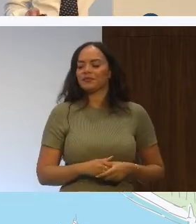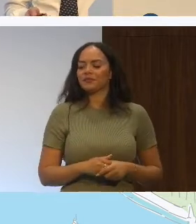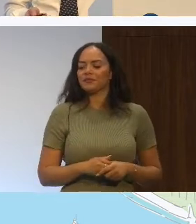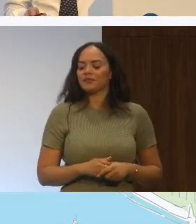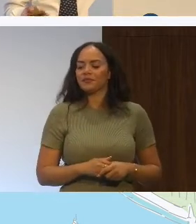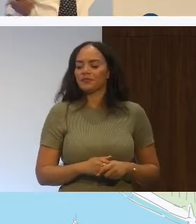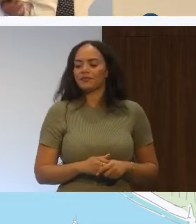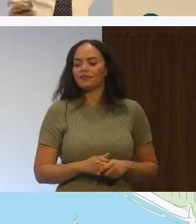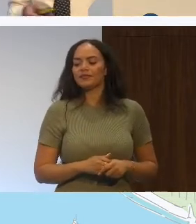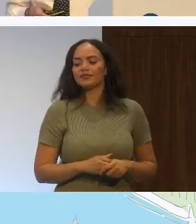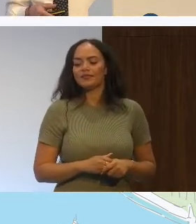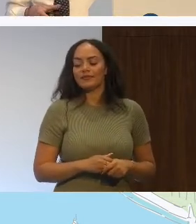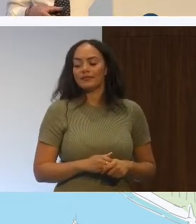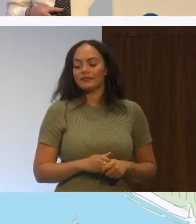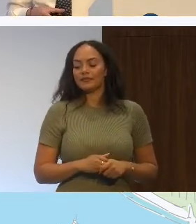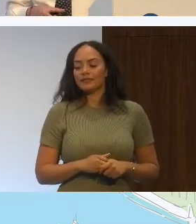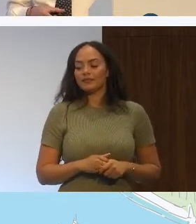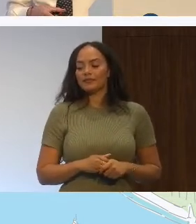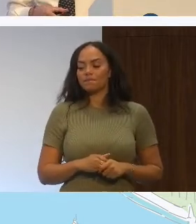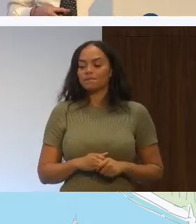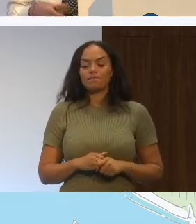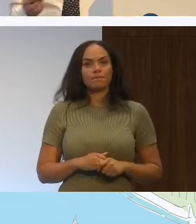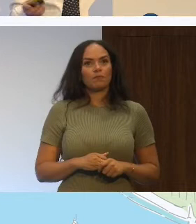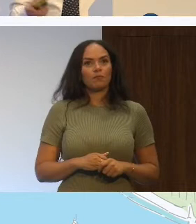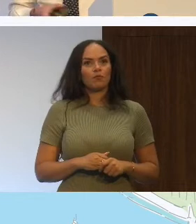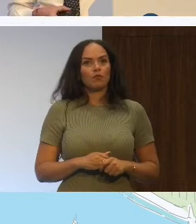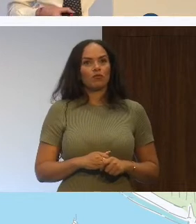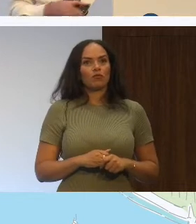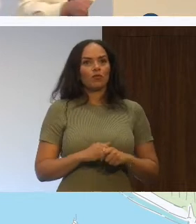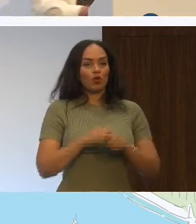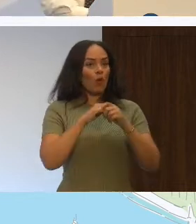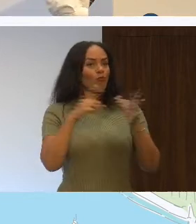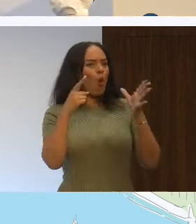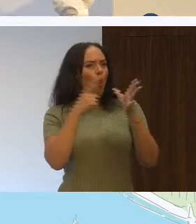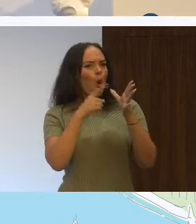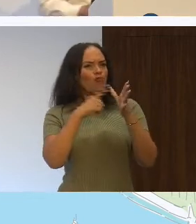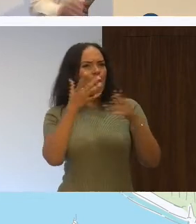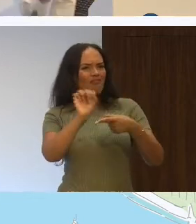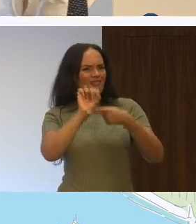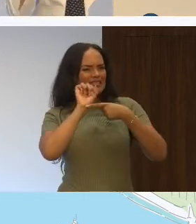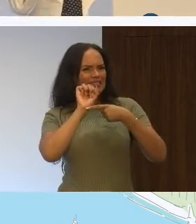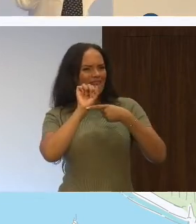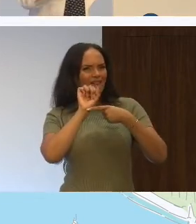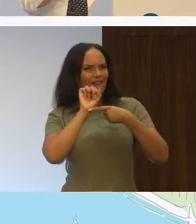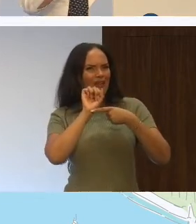so it's a generally when I talk to people about oral preventatives, I ask them where they want to dip in, do they want to dip into the shallow end